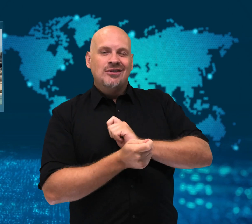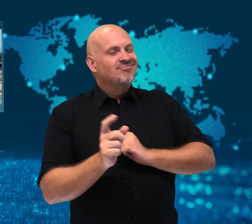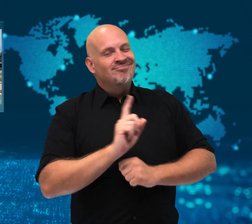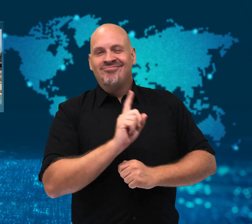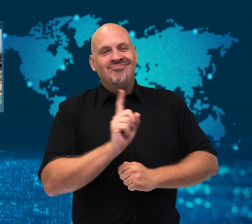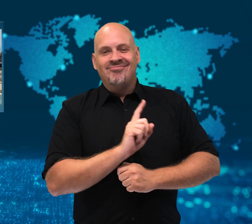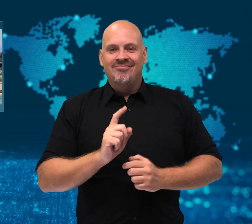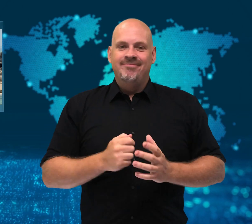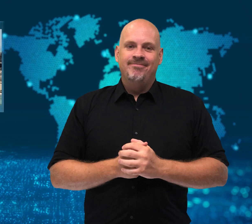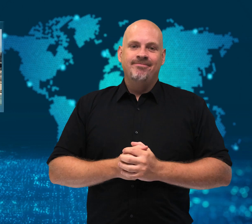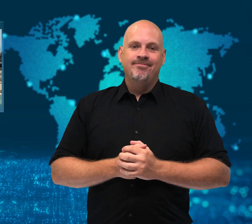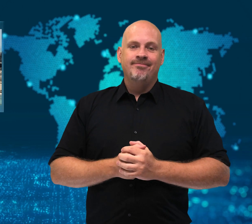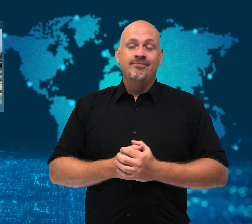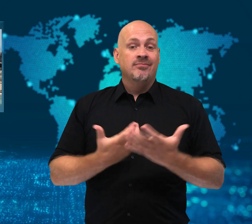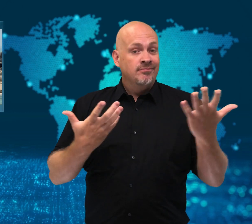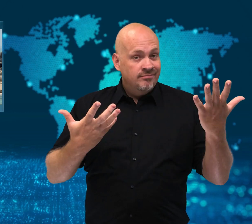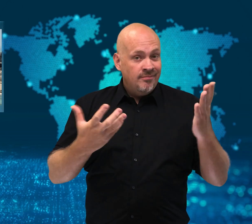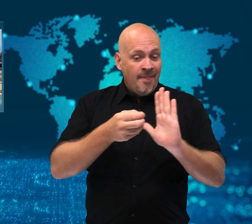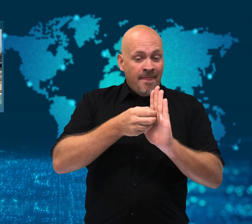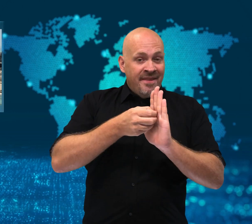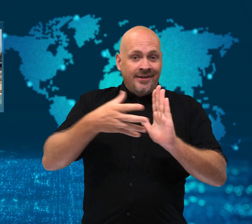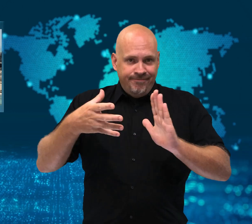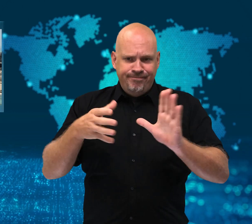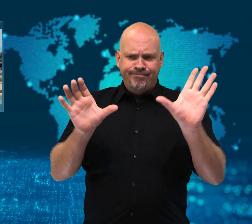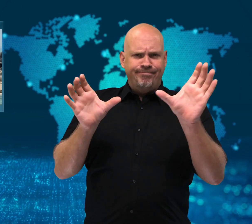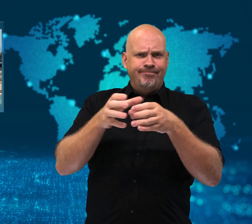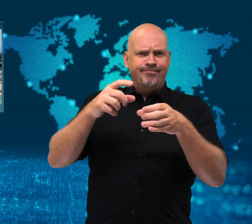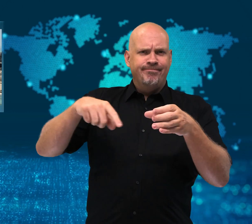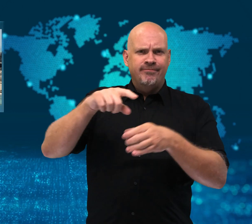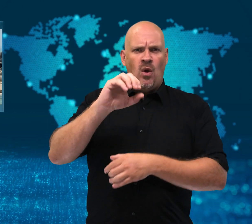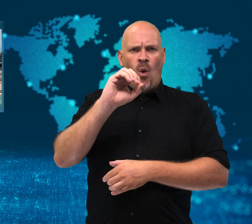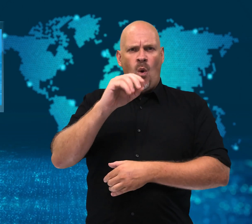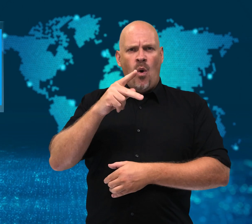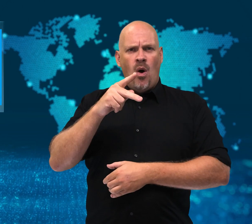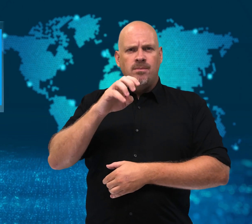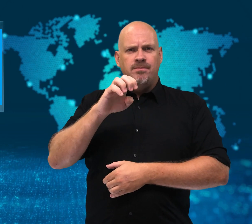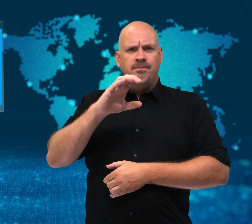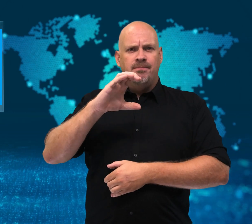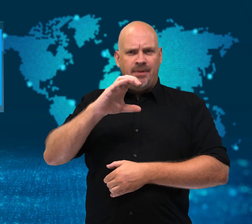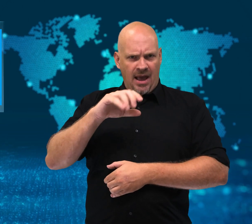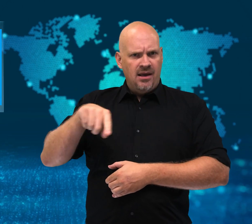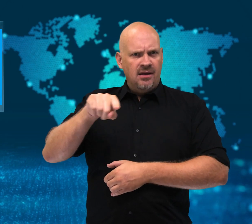As a result, the 23 nations in OPEC